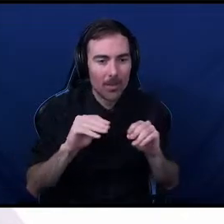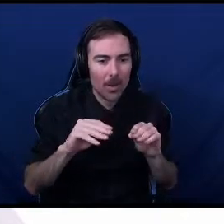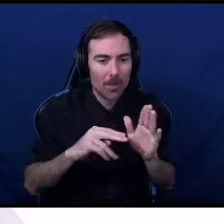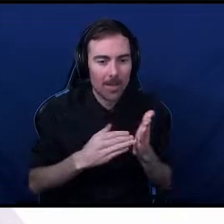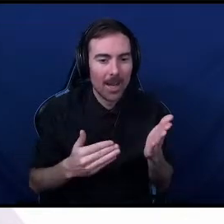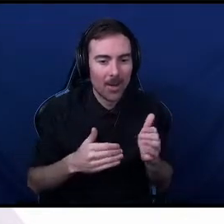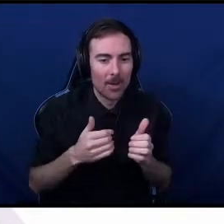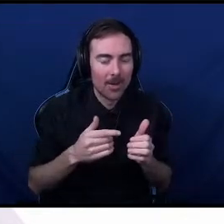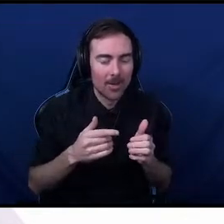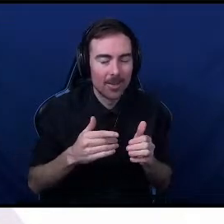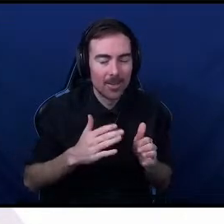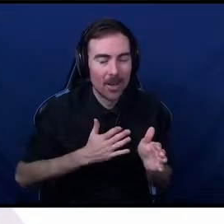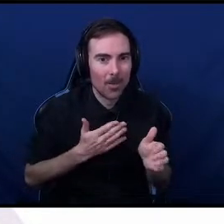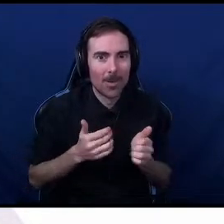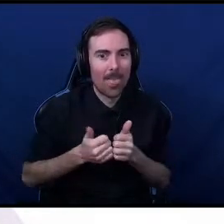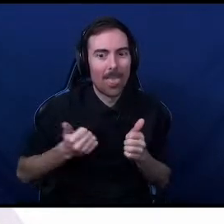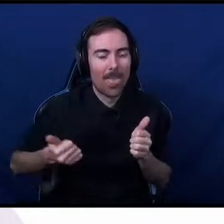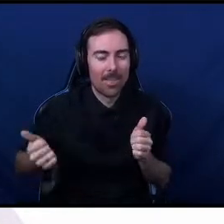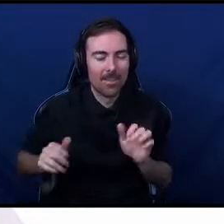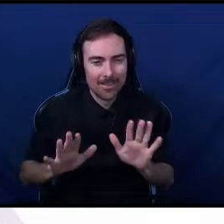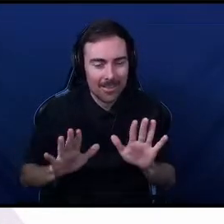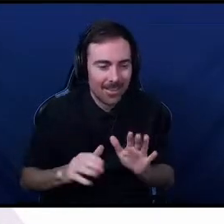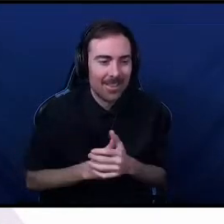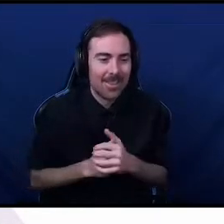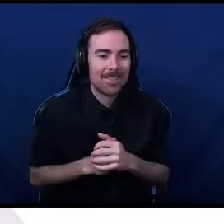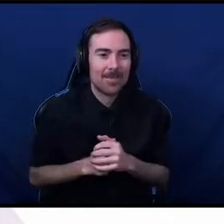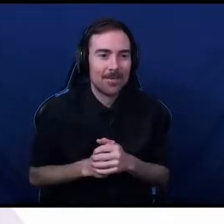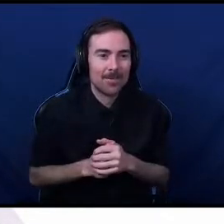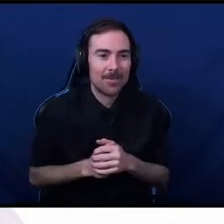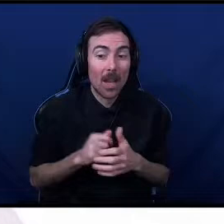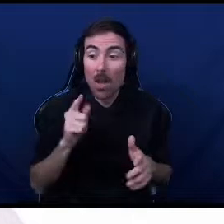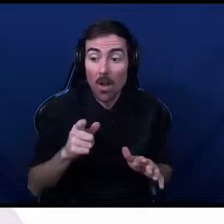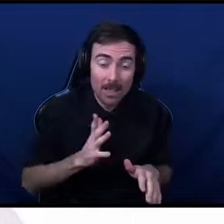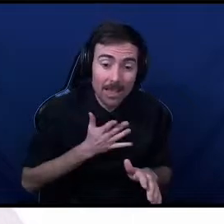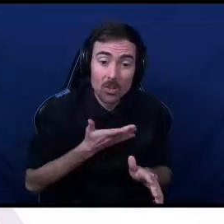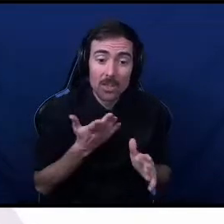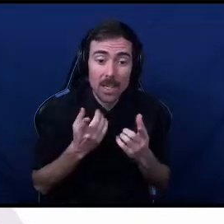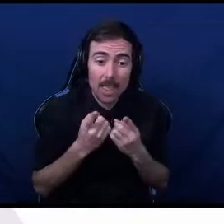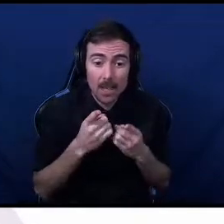I think one of the really interesting things that is, you've just shared No. And the story that US shared earlier